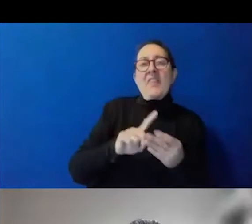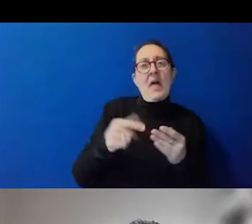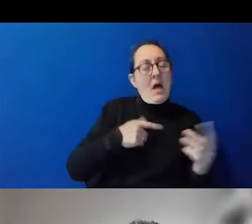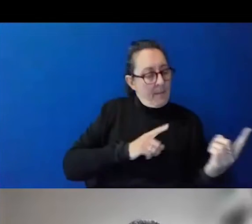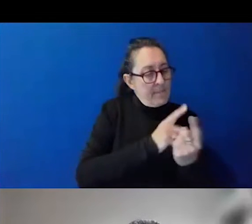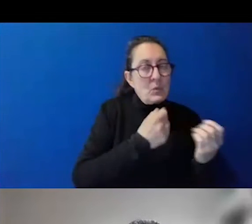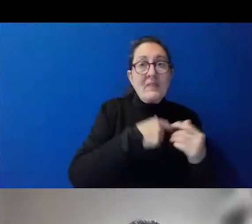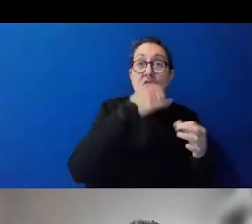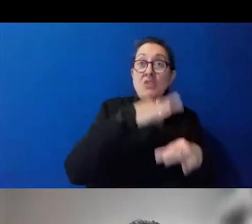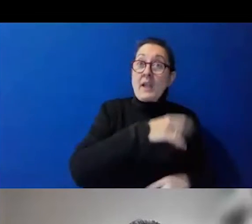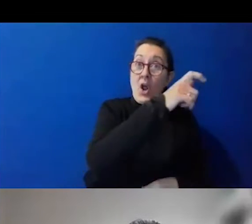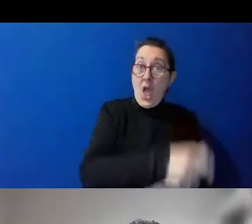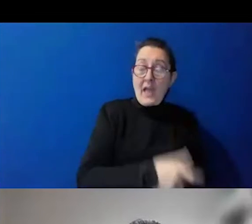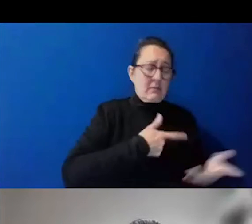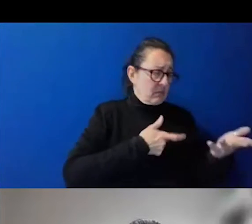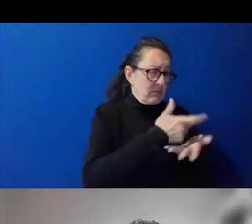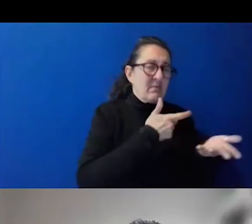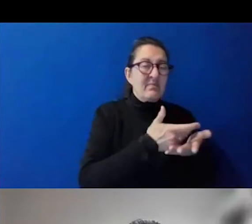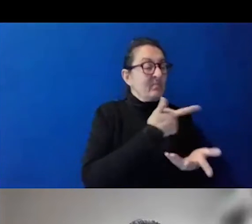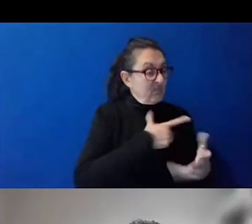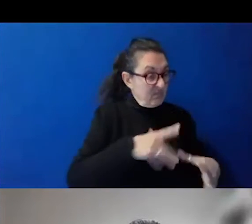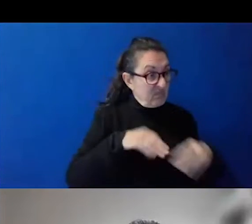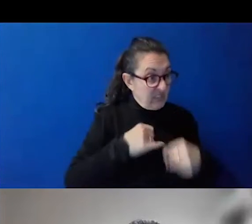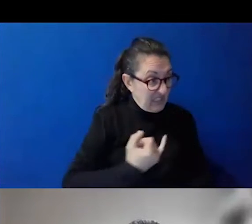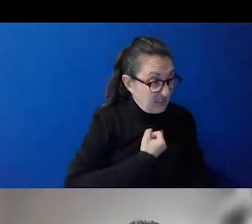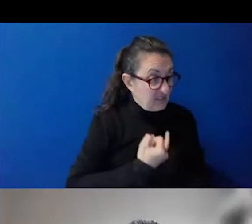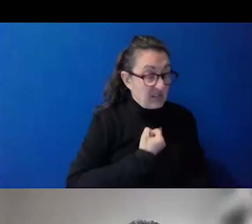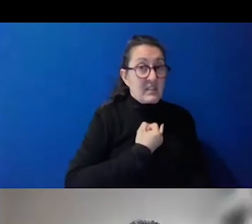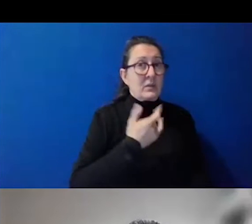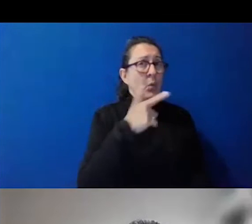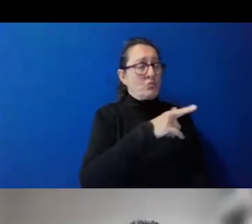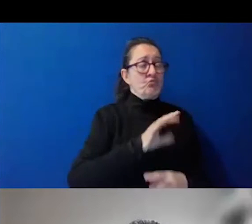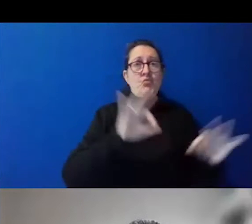they want to go plead guilty or not guilty uh either in the children's court or the district